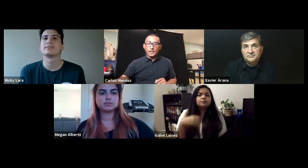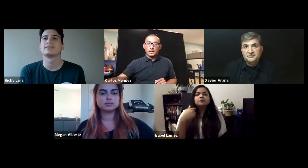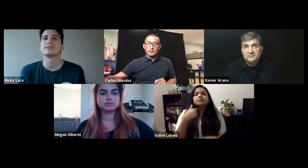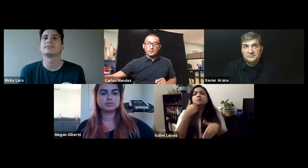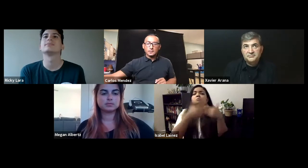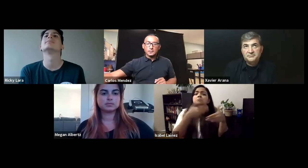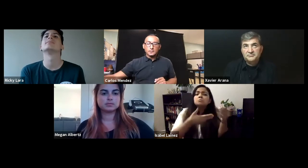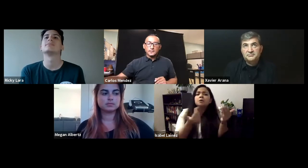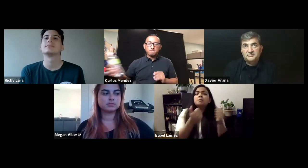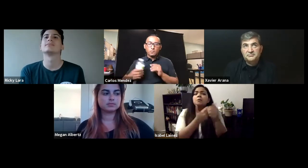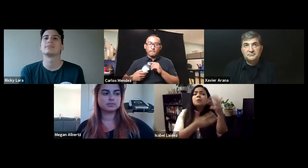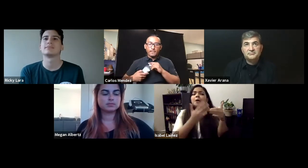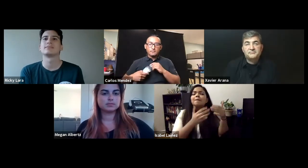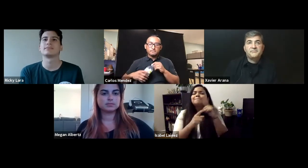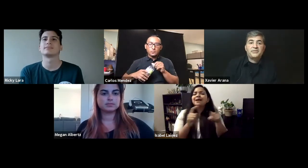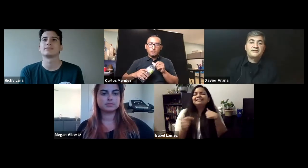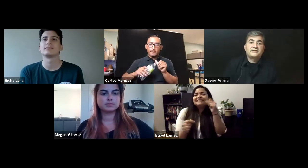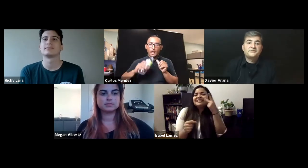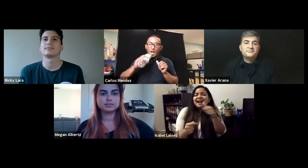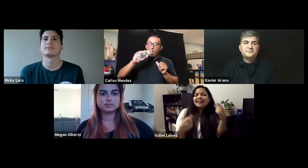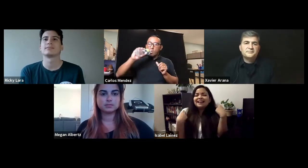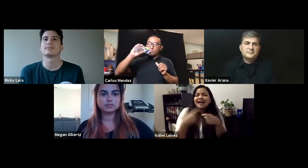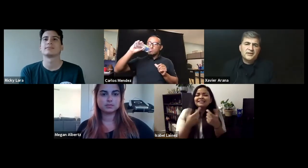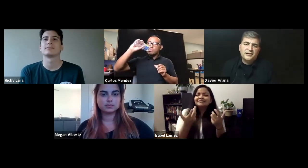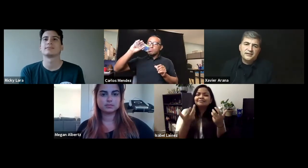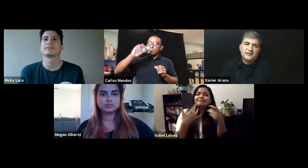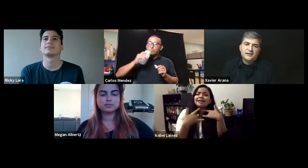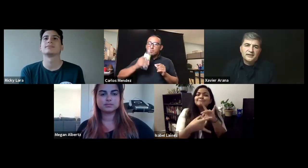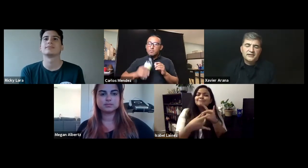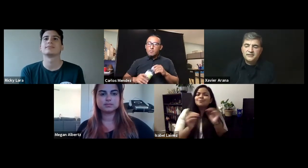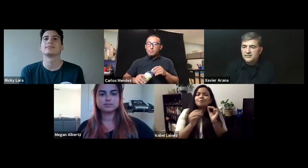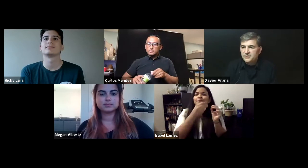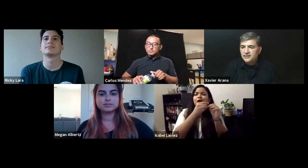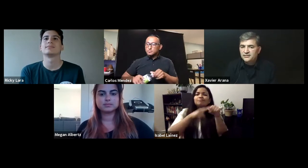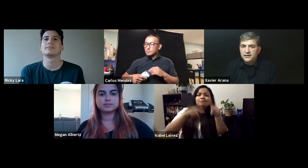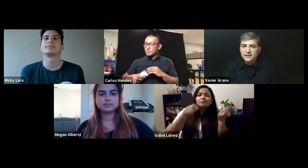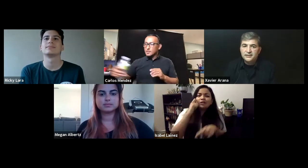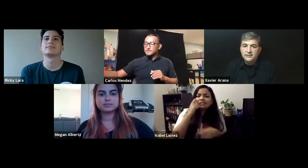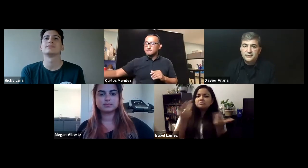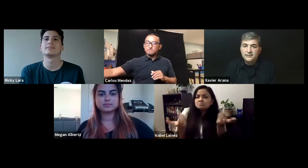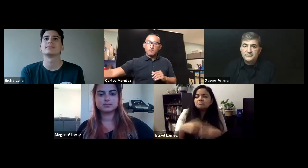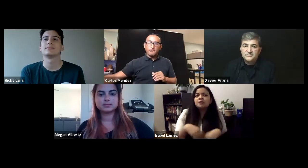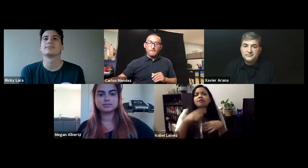I wasn't really part of it. But then I saw Latinos, LatinX,